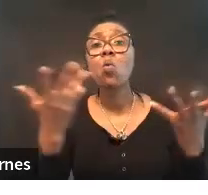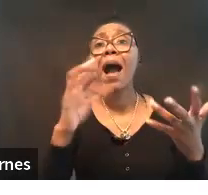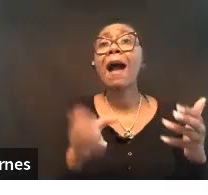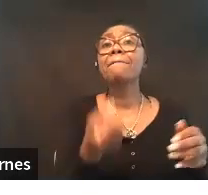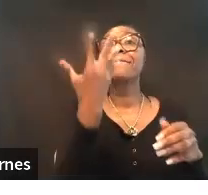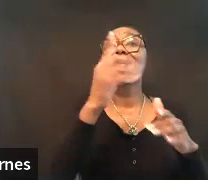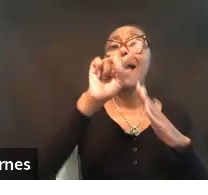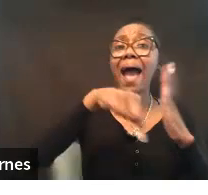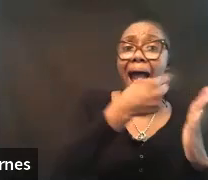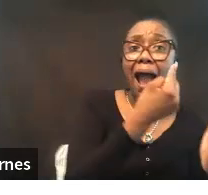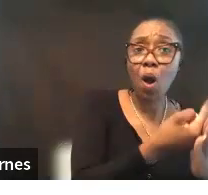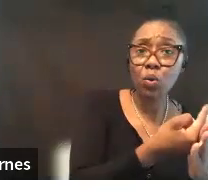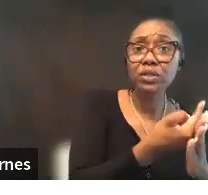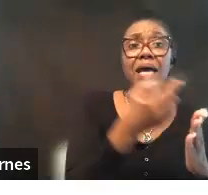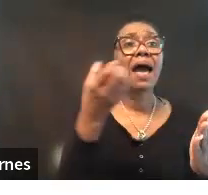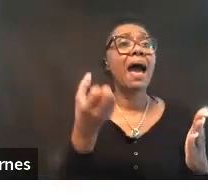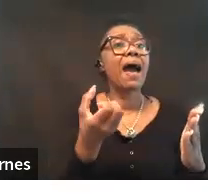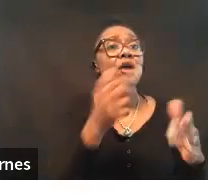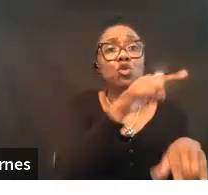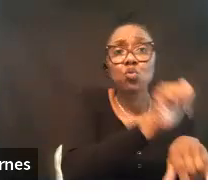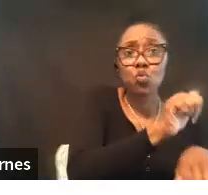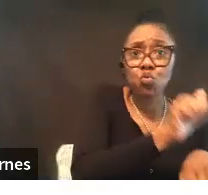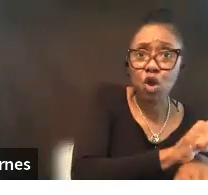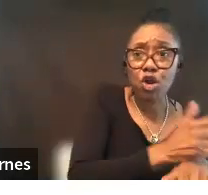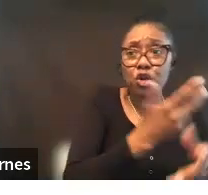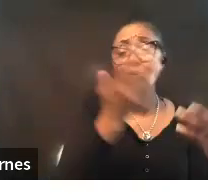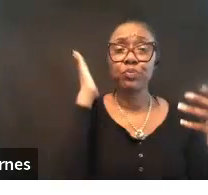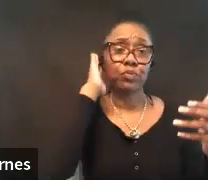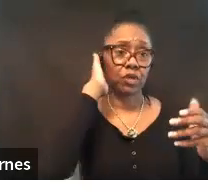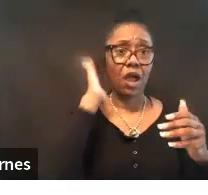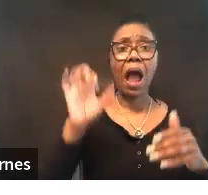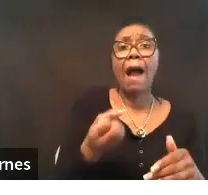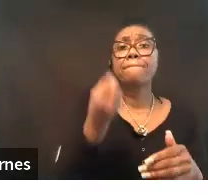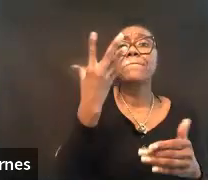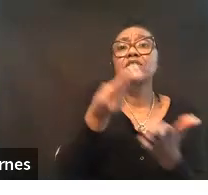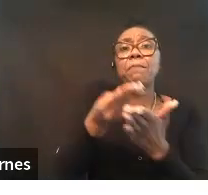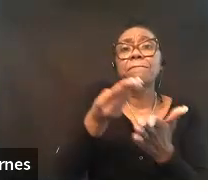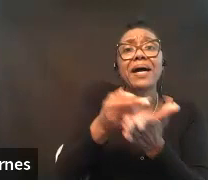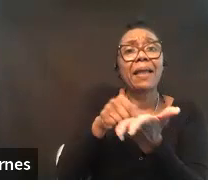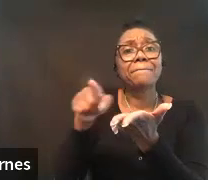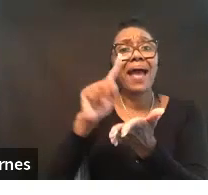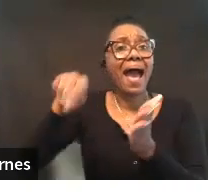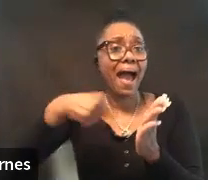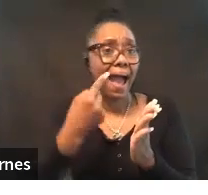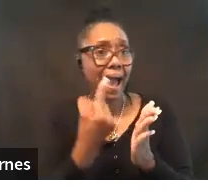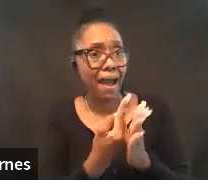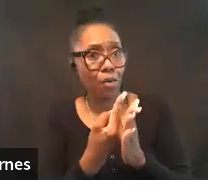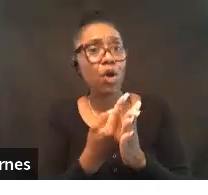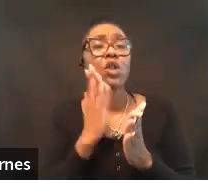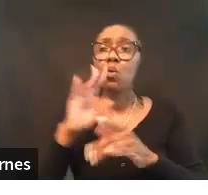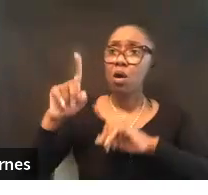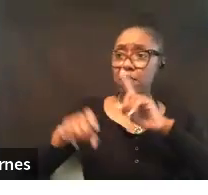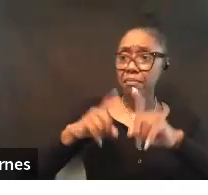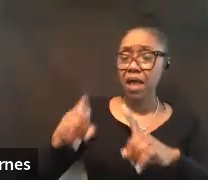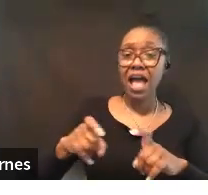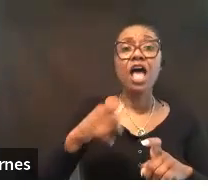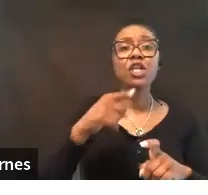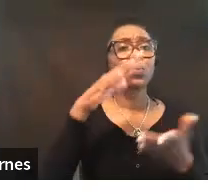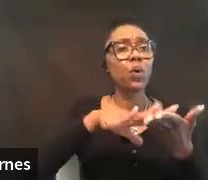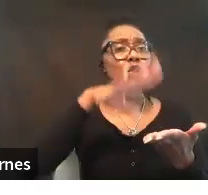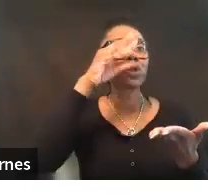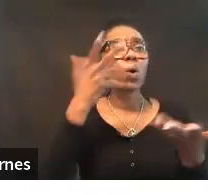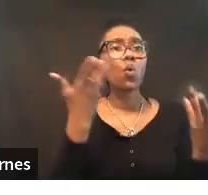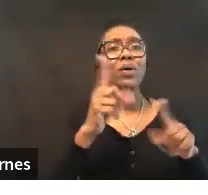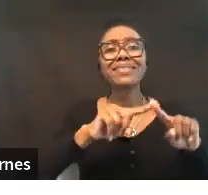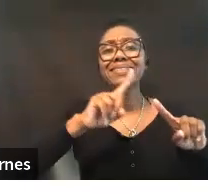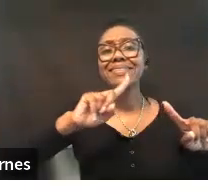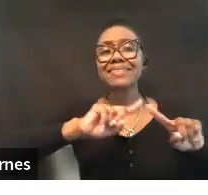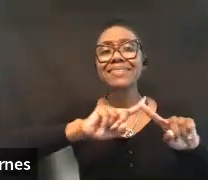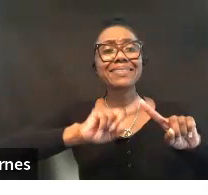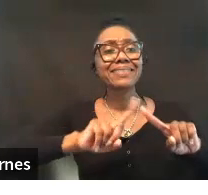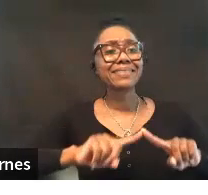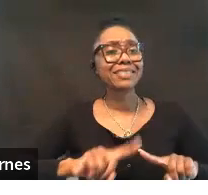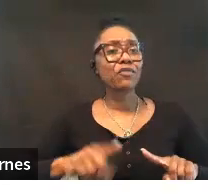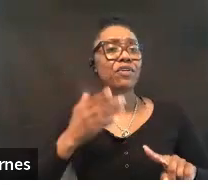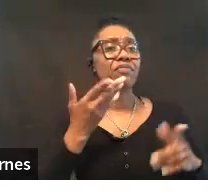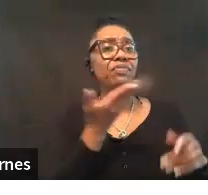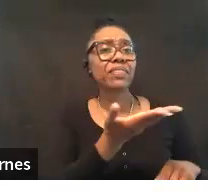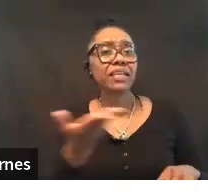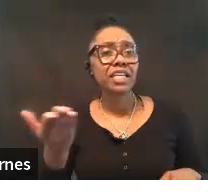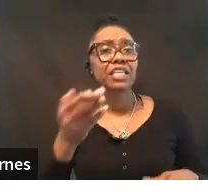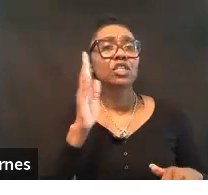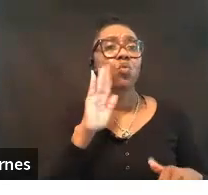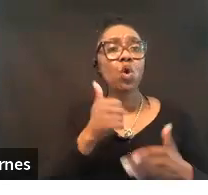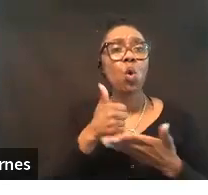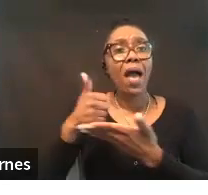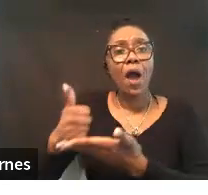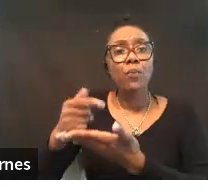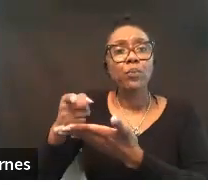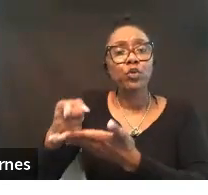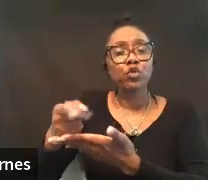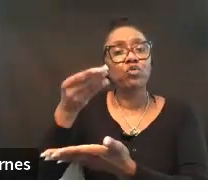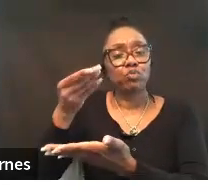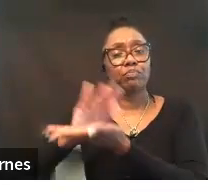What is the rate of pay? Those are important pieces for us. And then at throughout the process you will learn all of the different pieces that will help you with your financial independence.